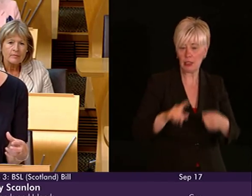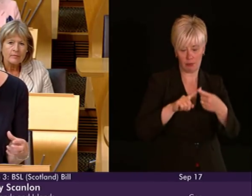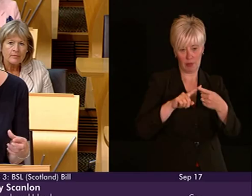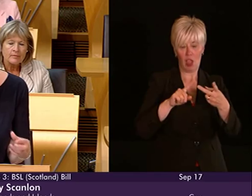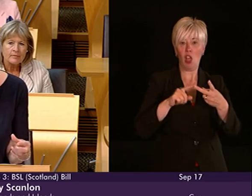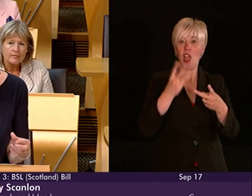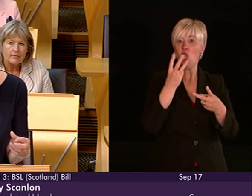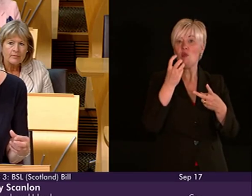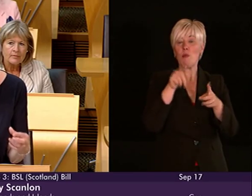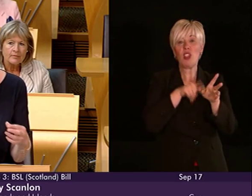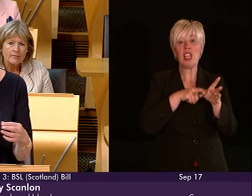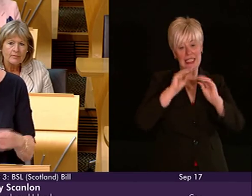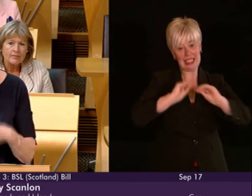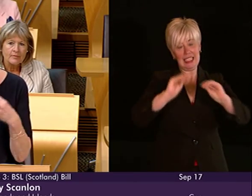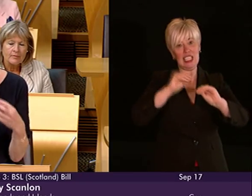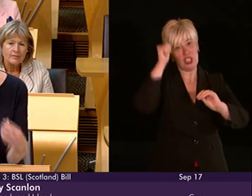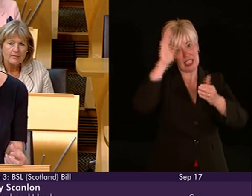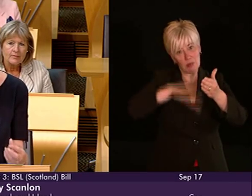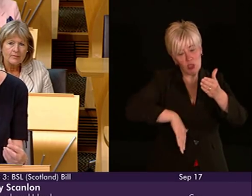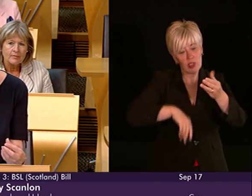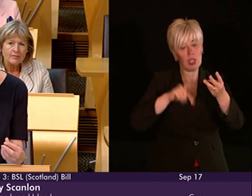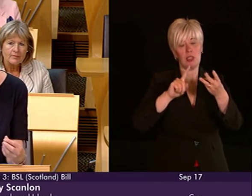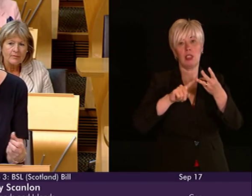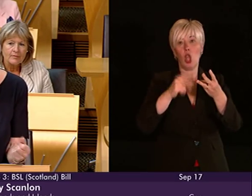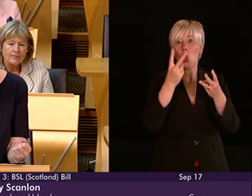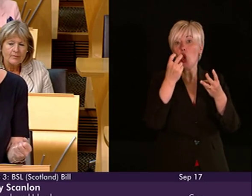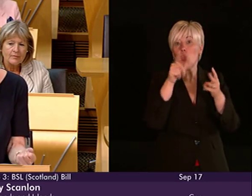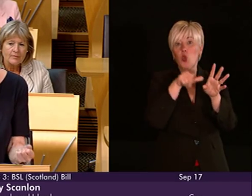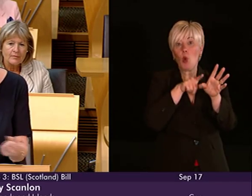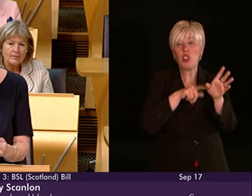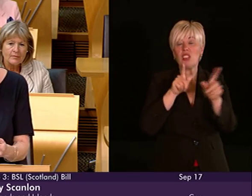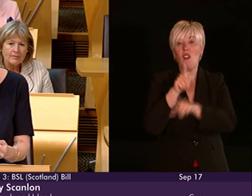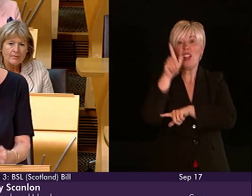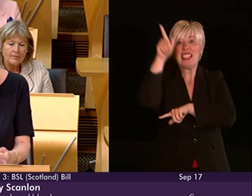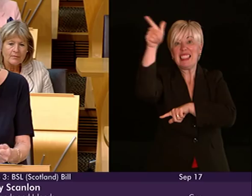years of teaching experience, then another two years of distance learning through Moray